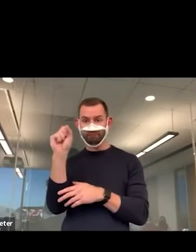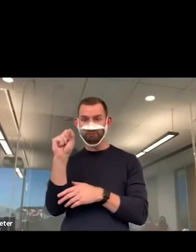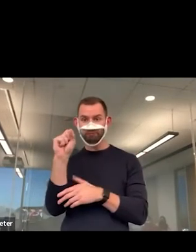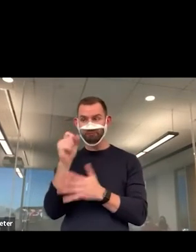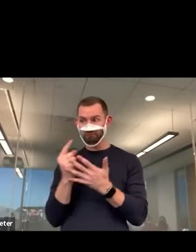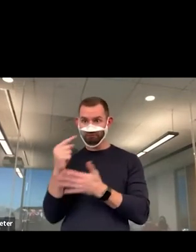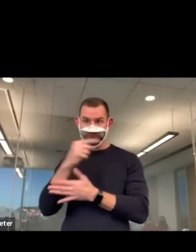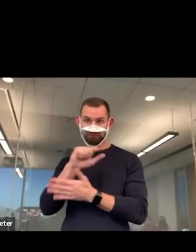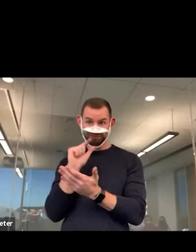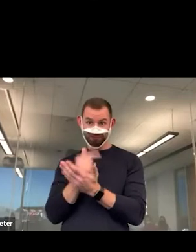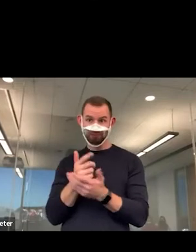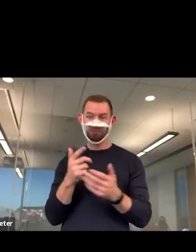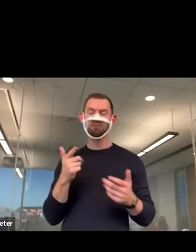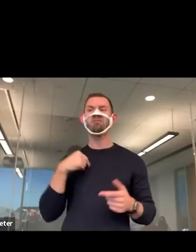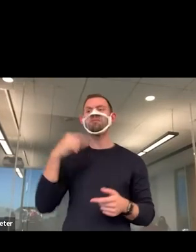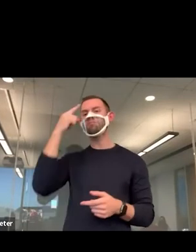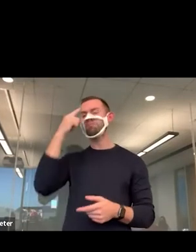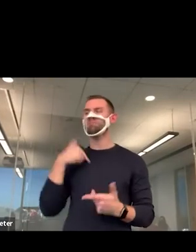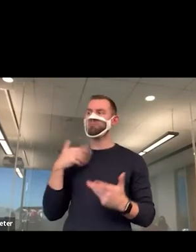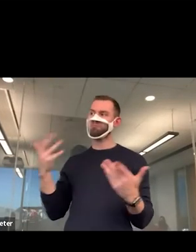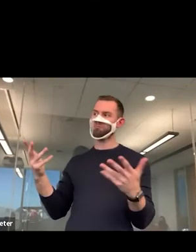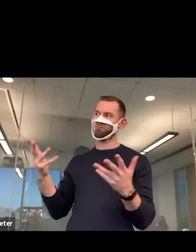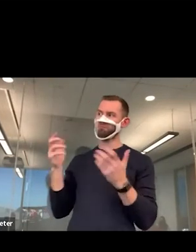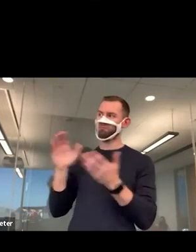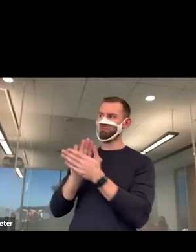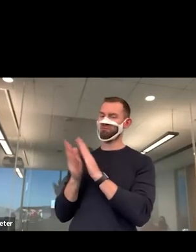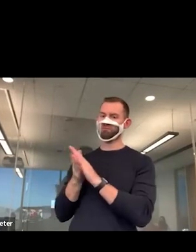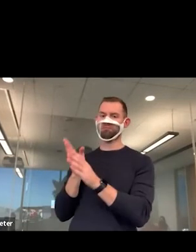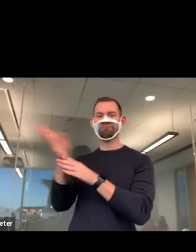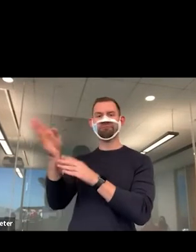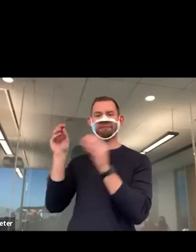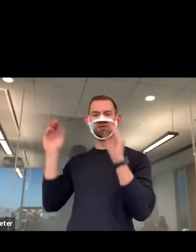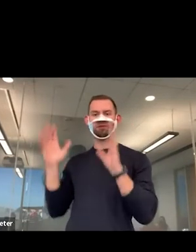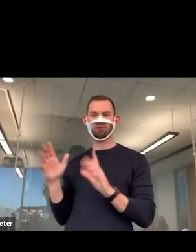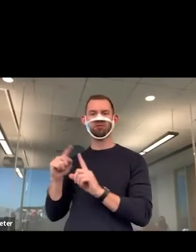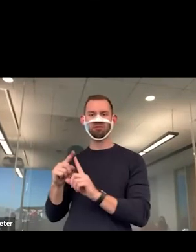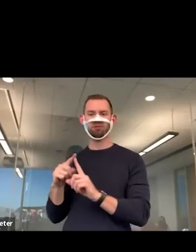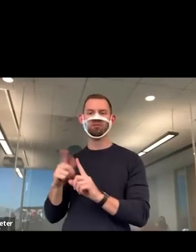teacher and i went to boston state college if people remember what was right up the street